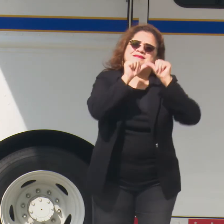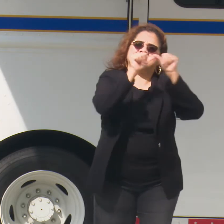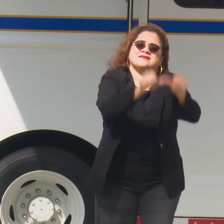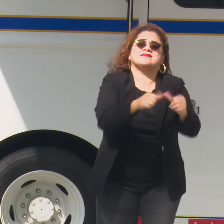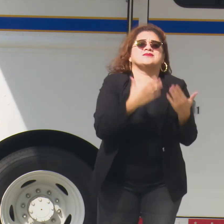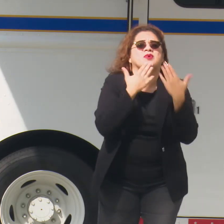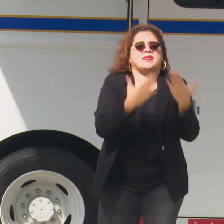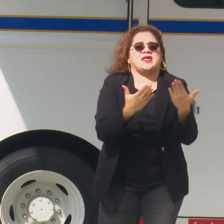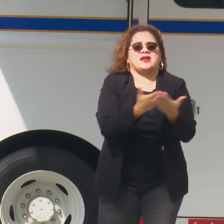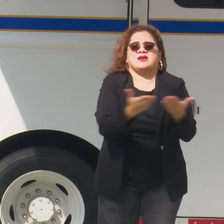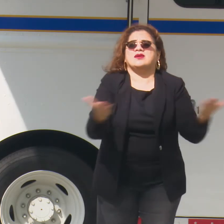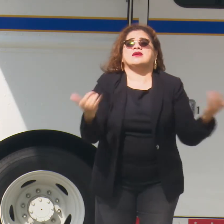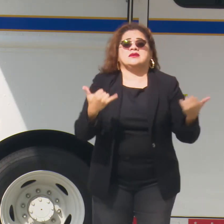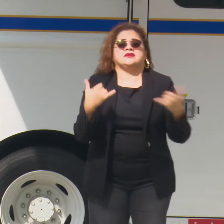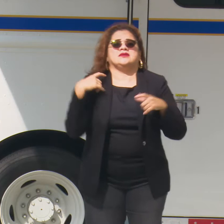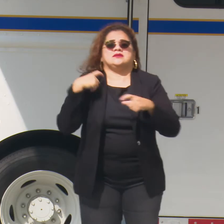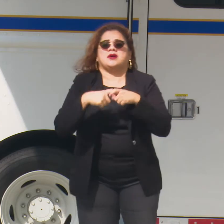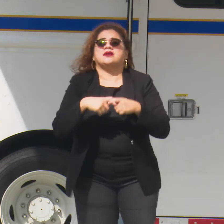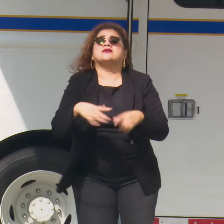in Spanish.